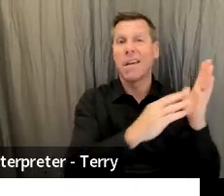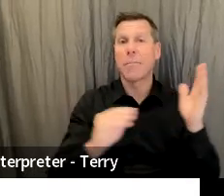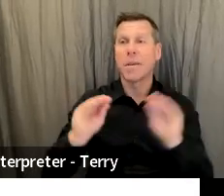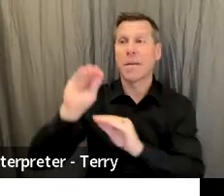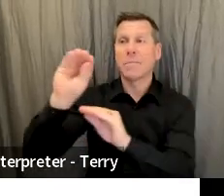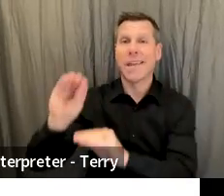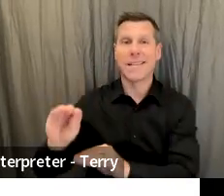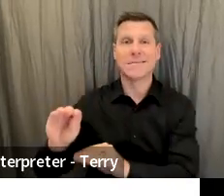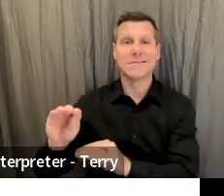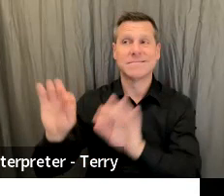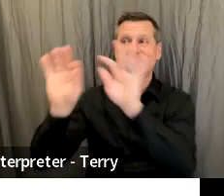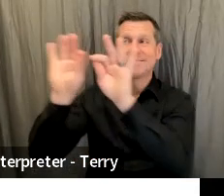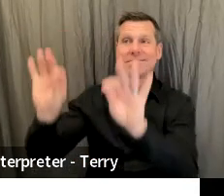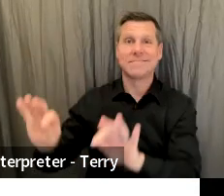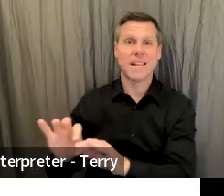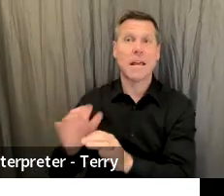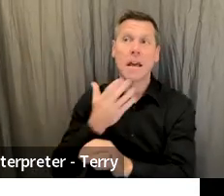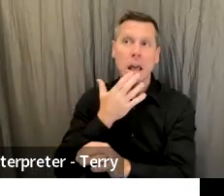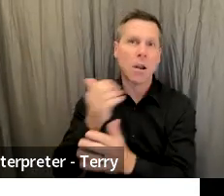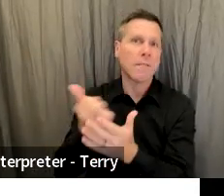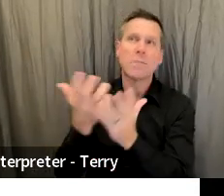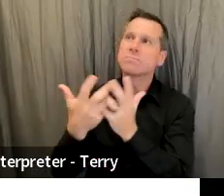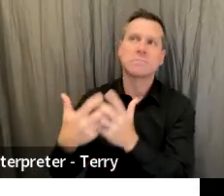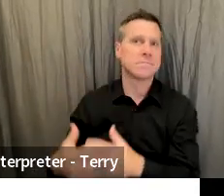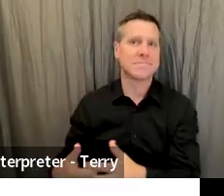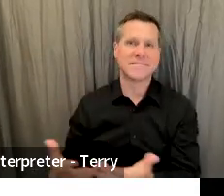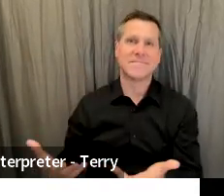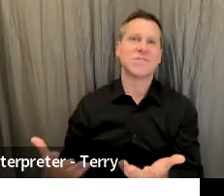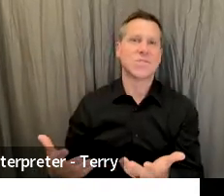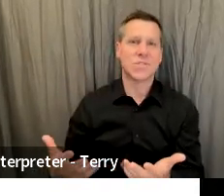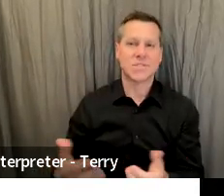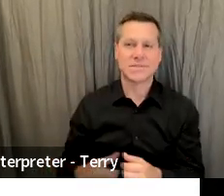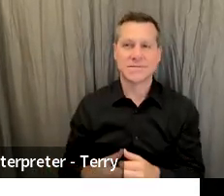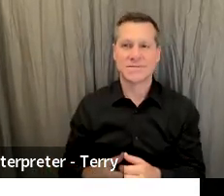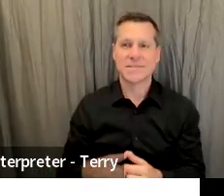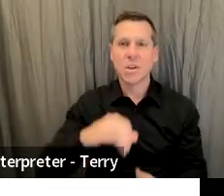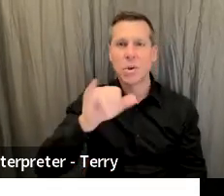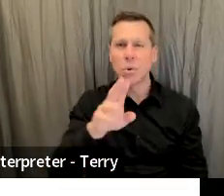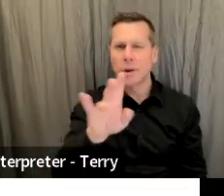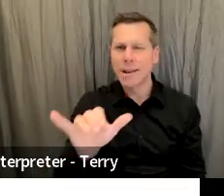and all the colors come through and that sort of thing. Here's something interesting that I noticed about that, Jacki.